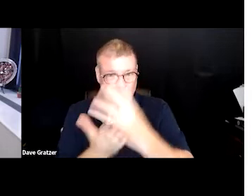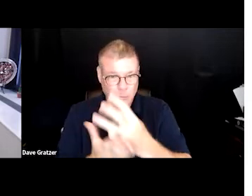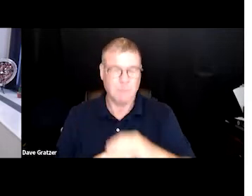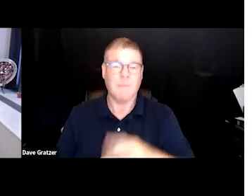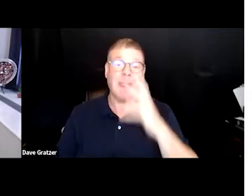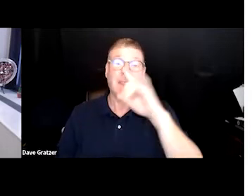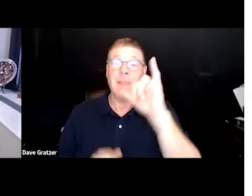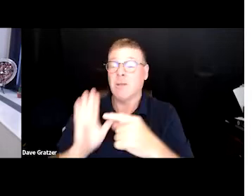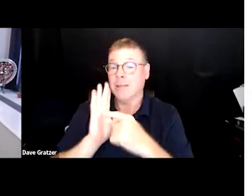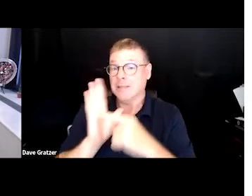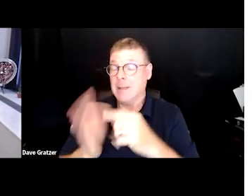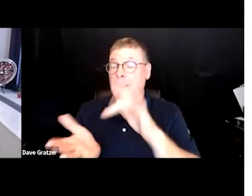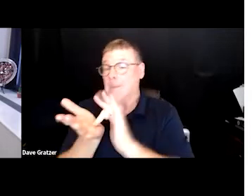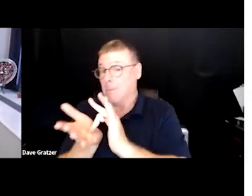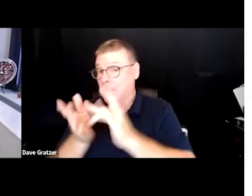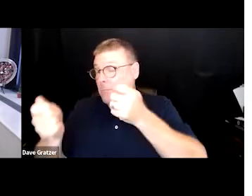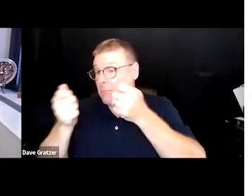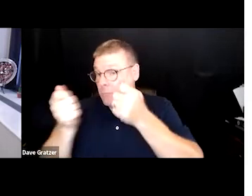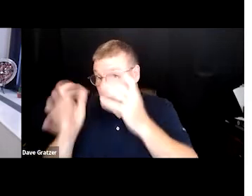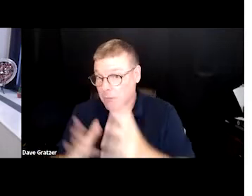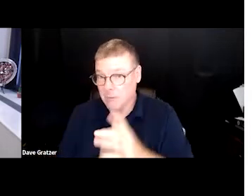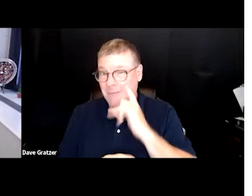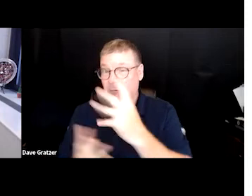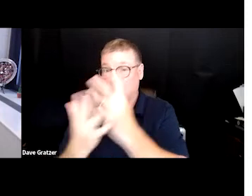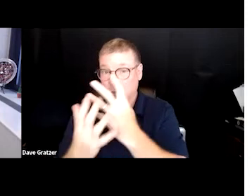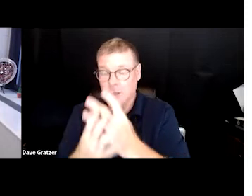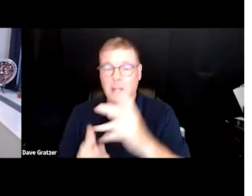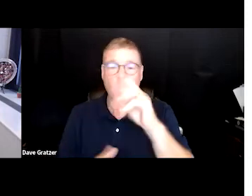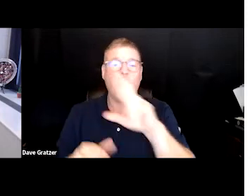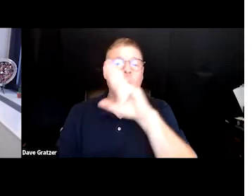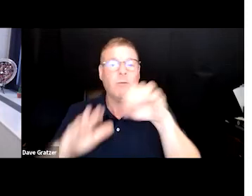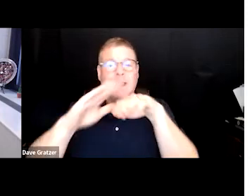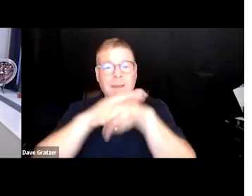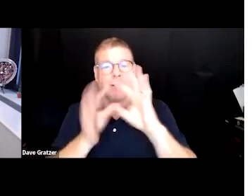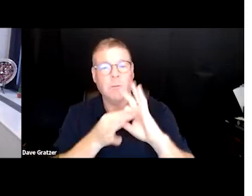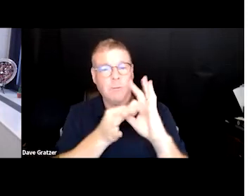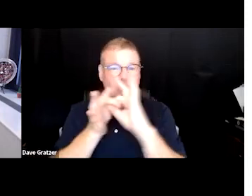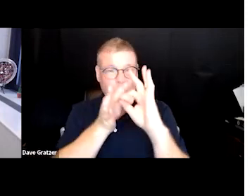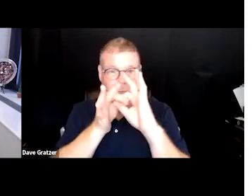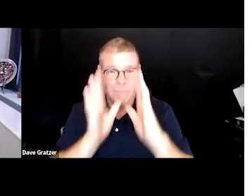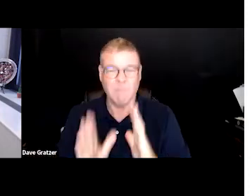that could be the medical director of the jail or a reentry coordinator, if that position existed